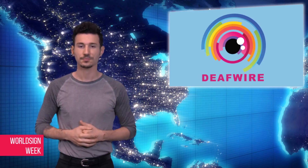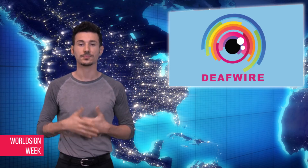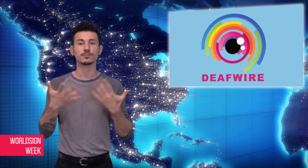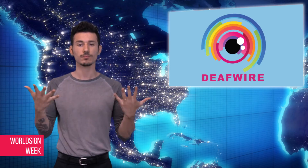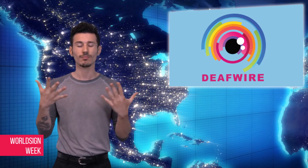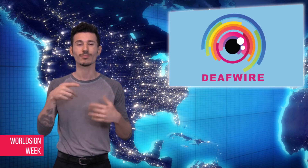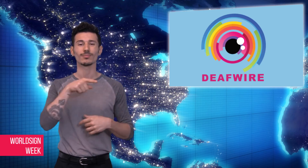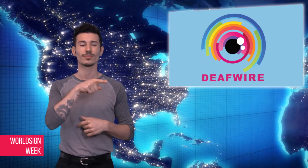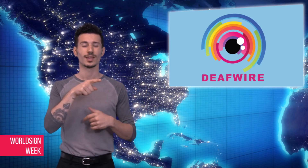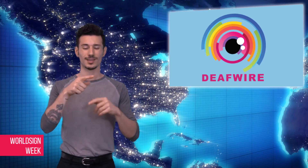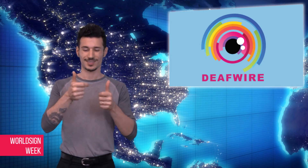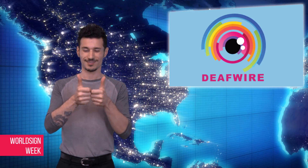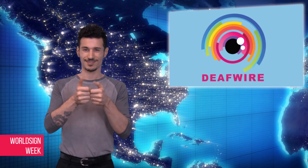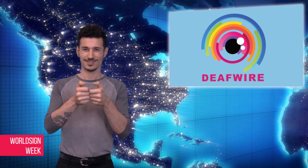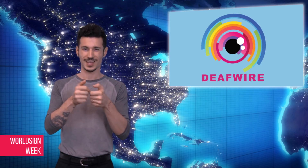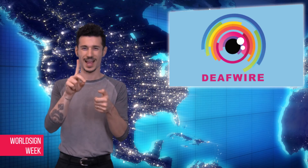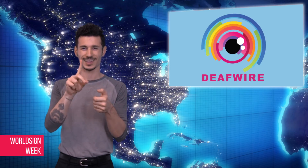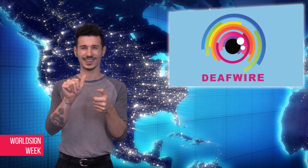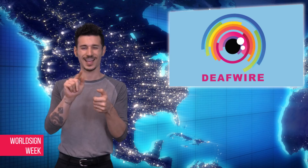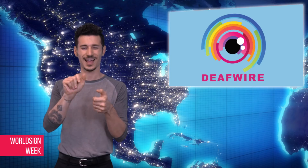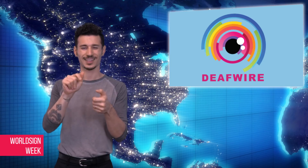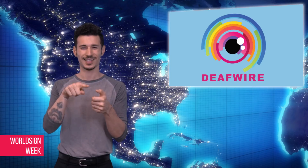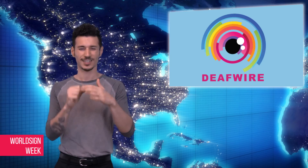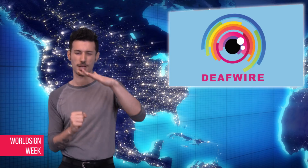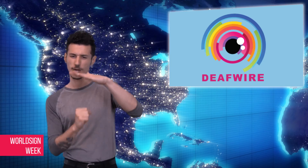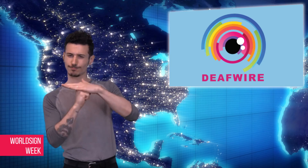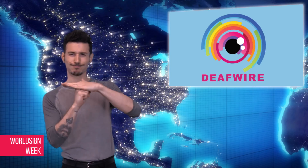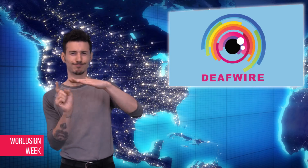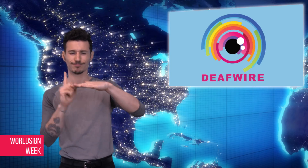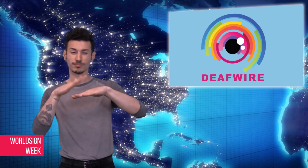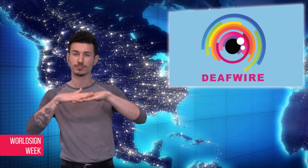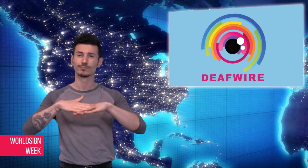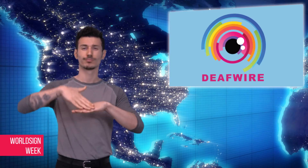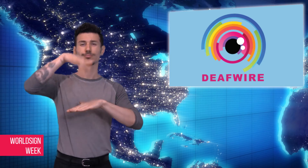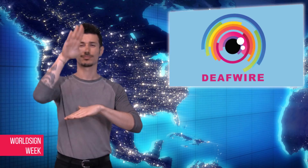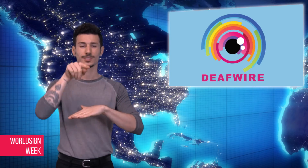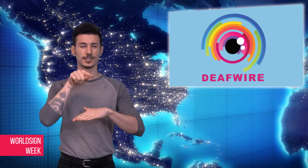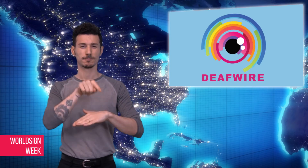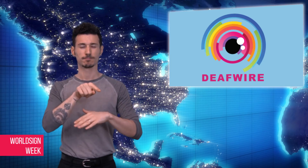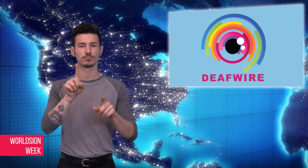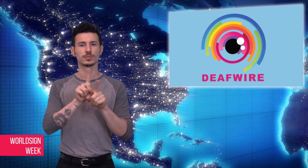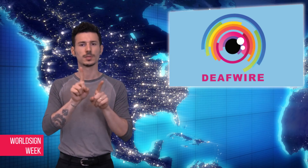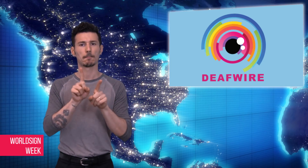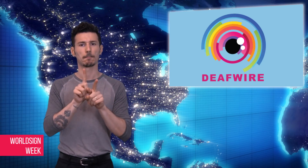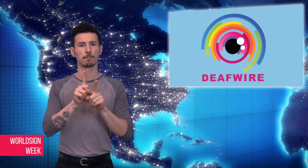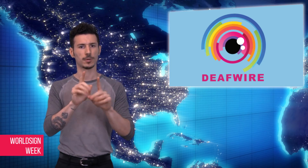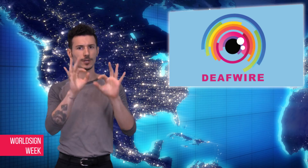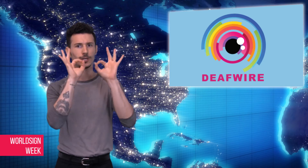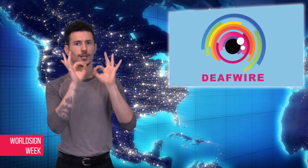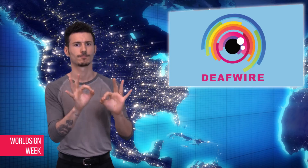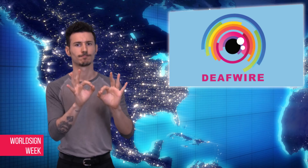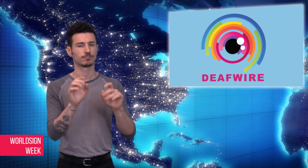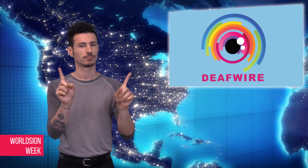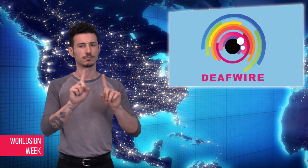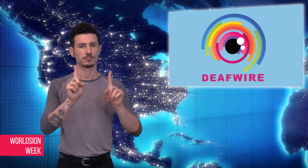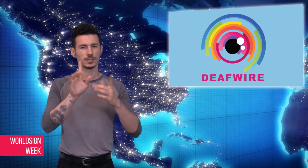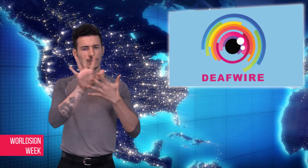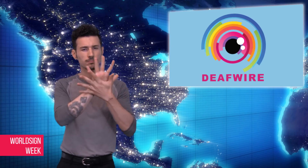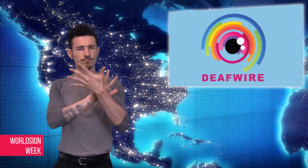ideal “unlimited data only plan” is muddy: generally data refers to